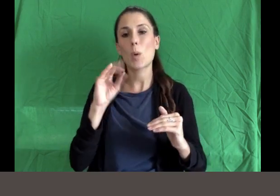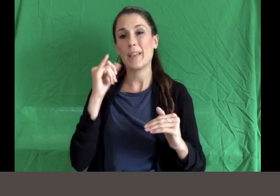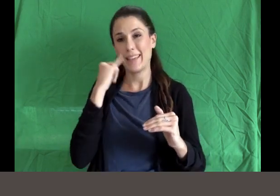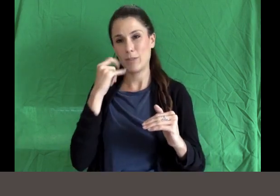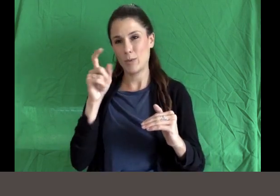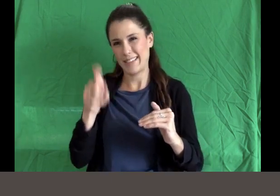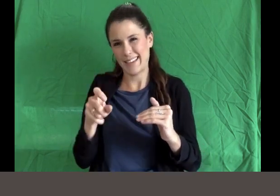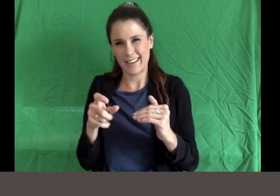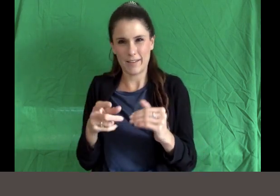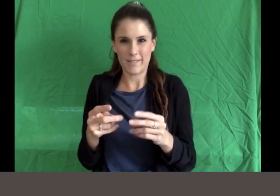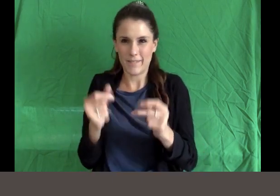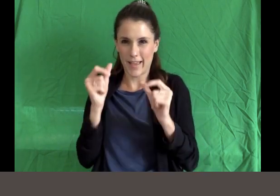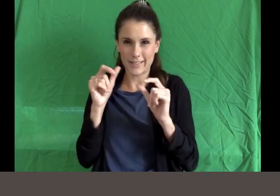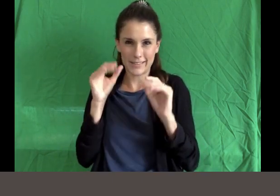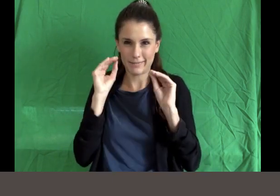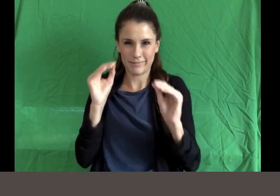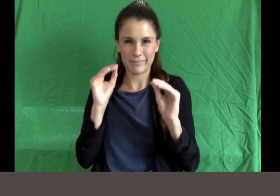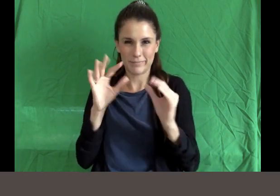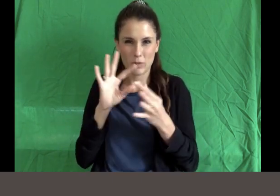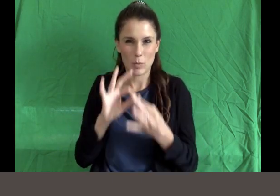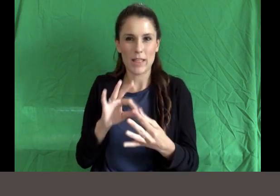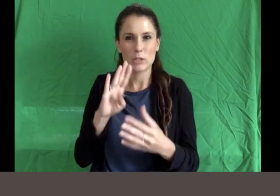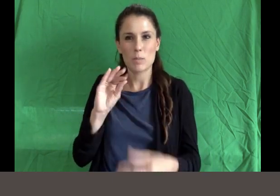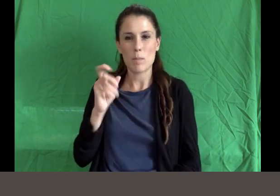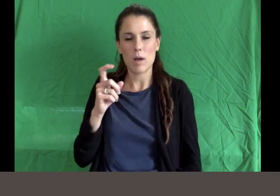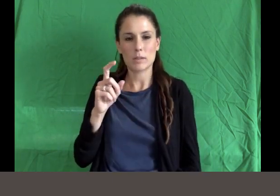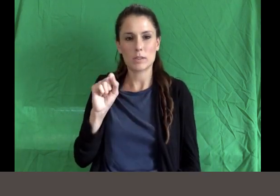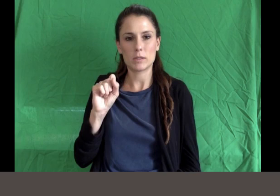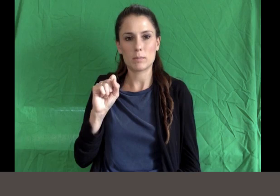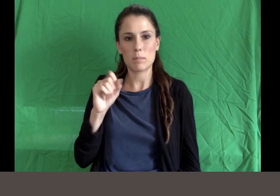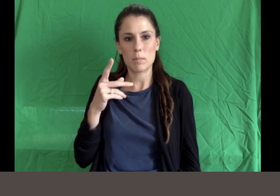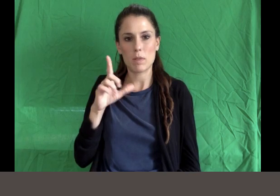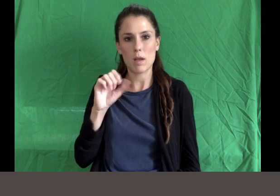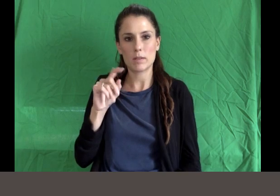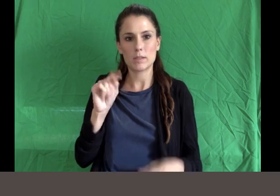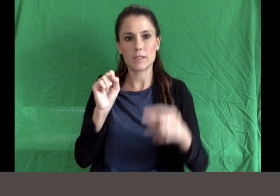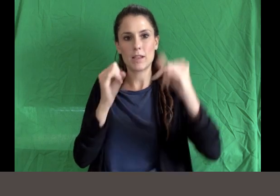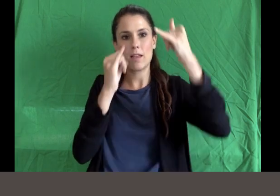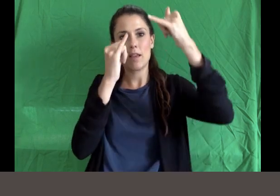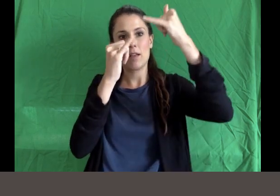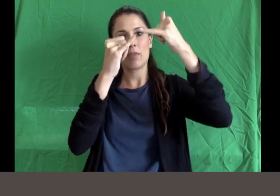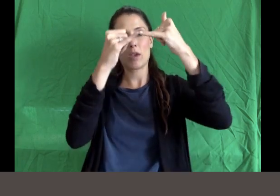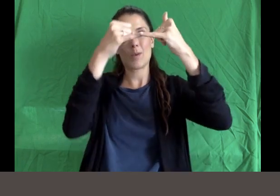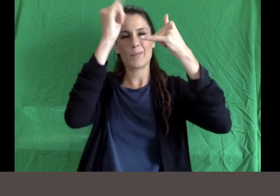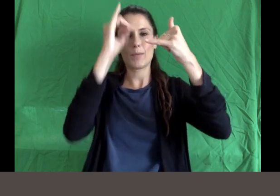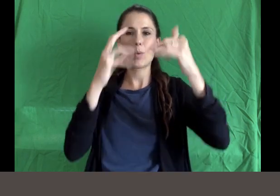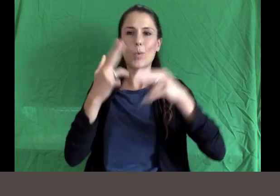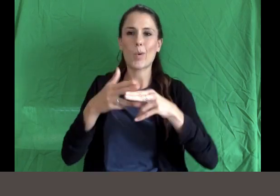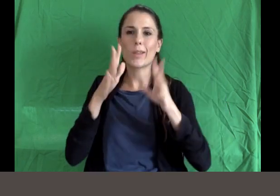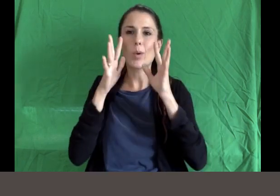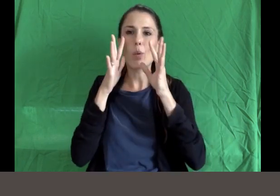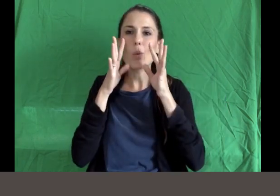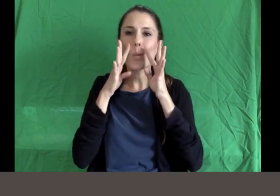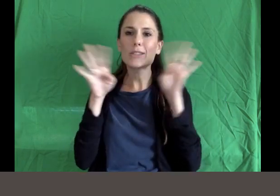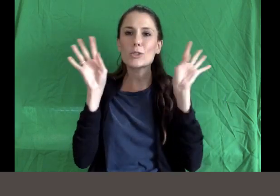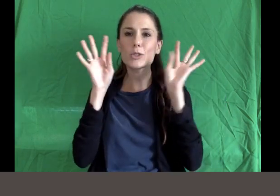our data oftentimes they're calculated either either the most extreme data point or one and a half